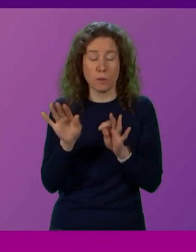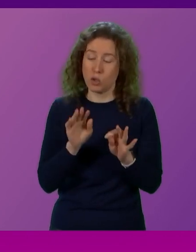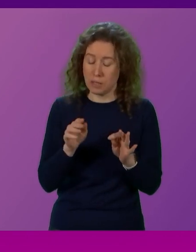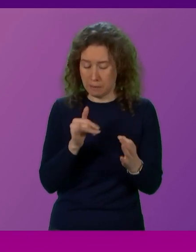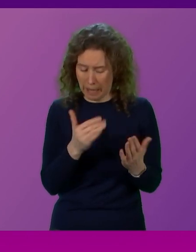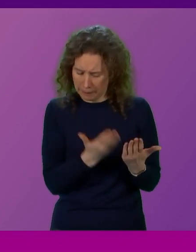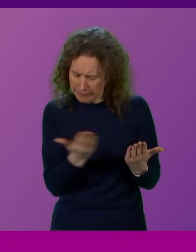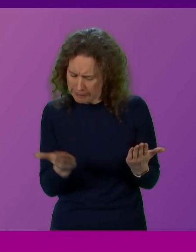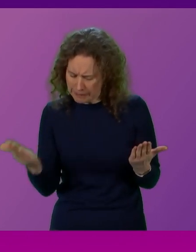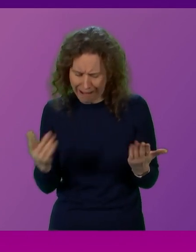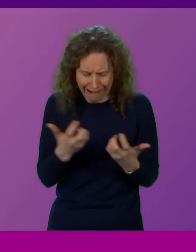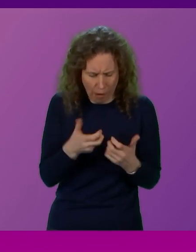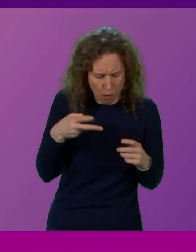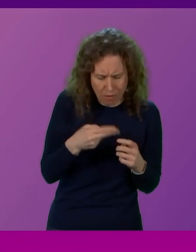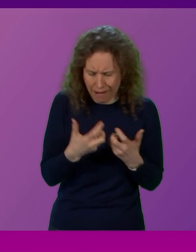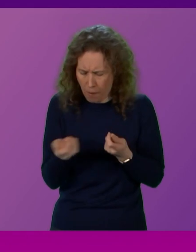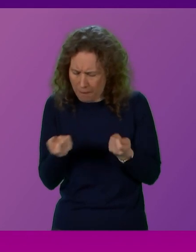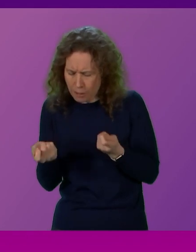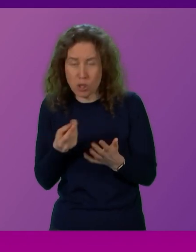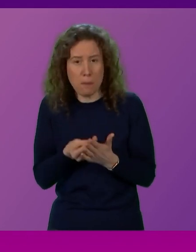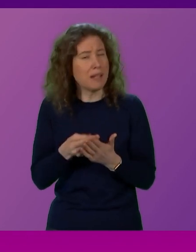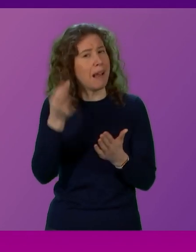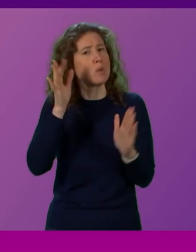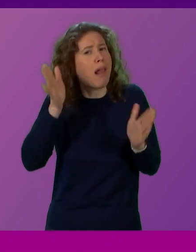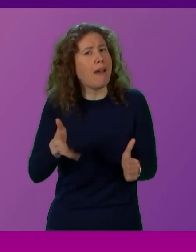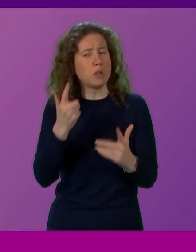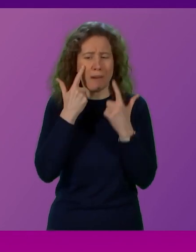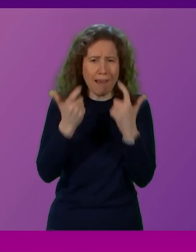However, it is important that all councils look carefully at how they balance their budgets,